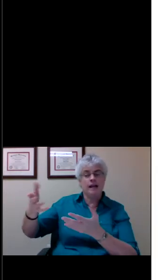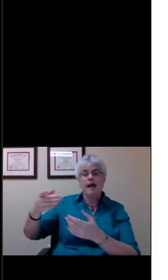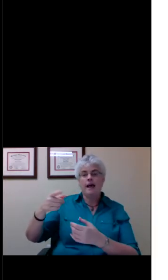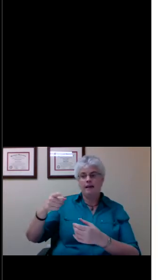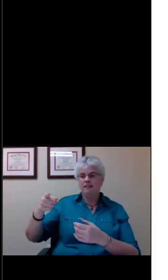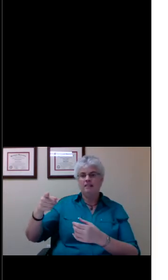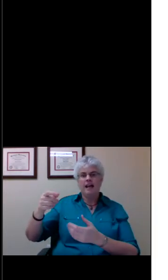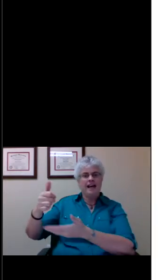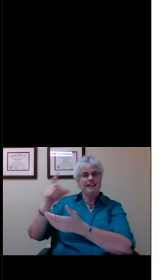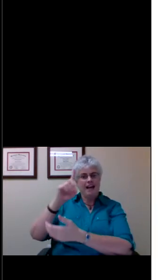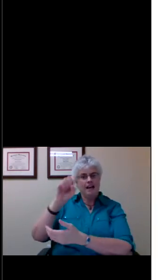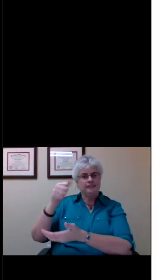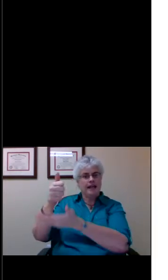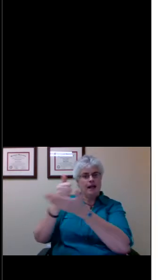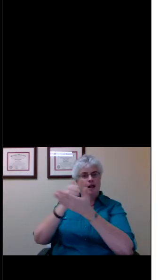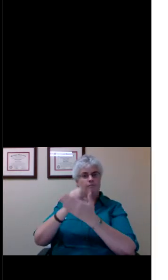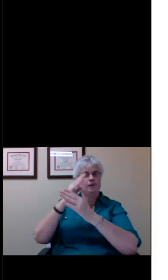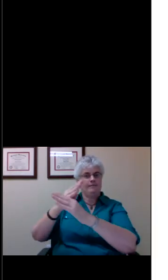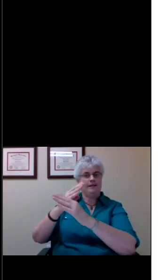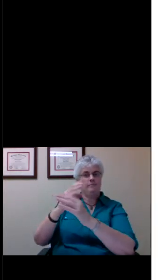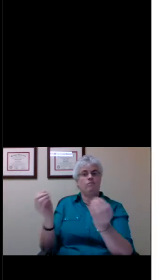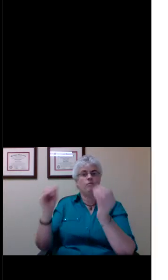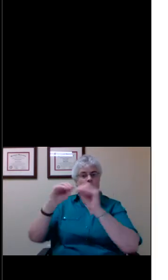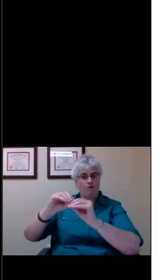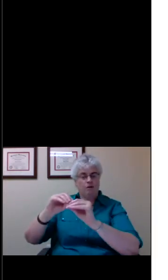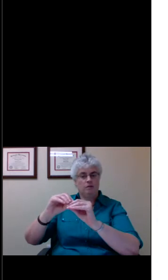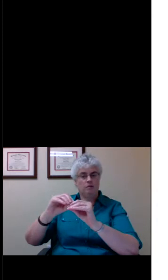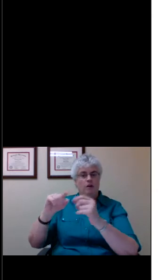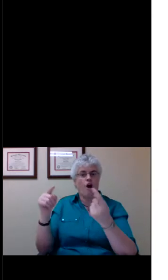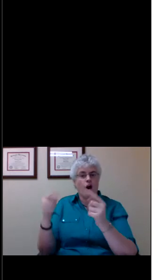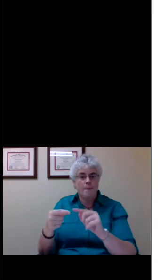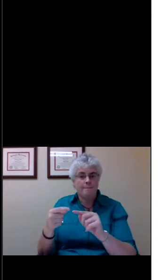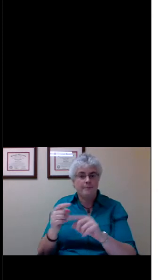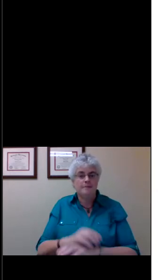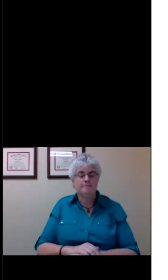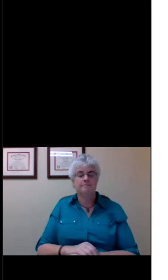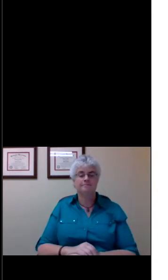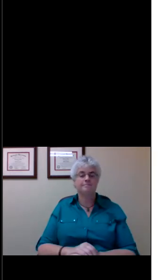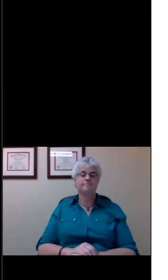is Deaf or Hard-of-Hearing. And it does help prevent more harm.